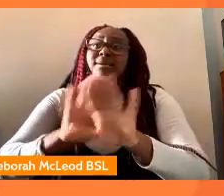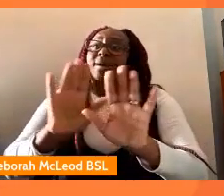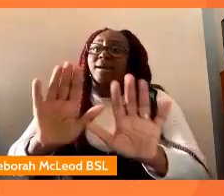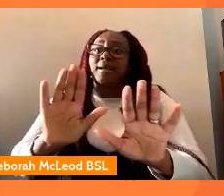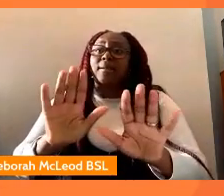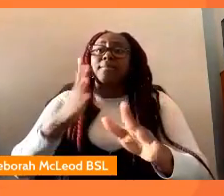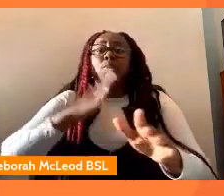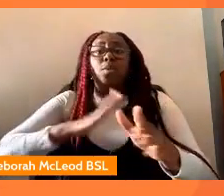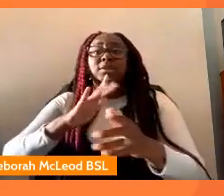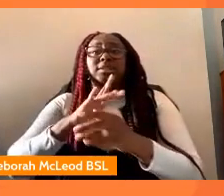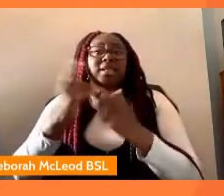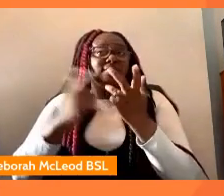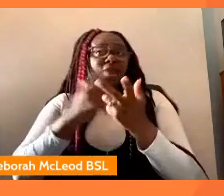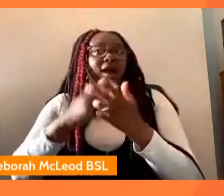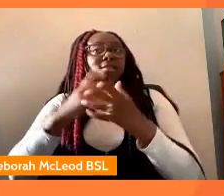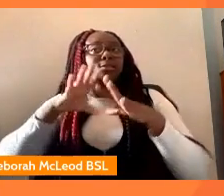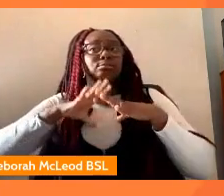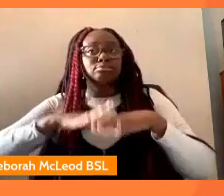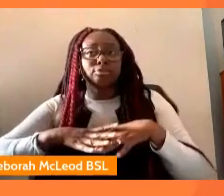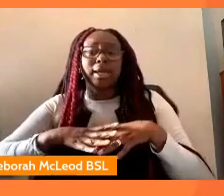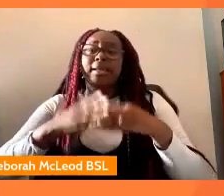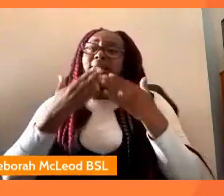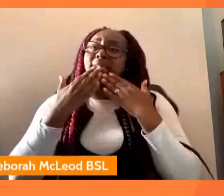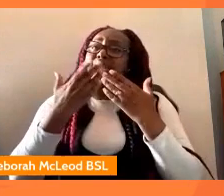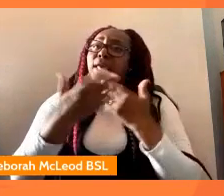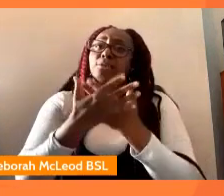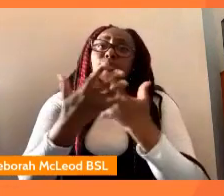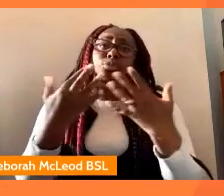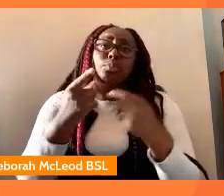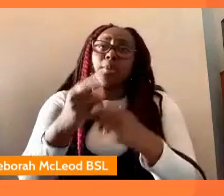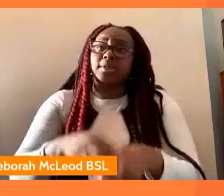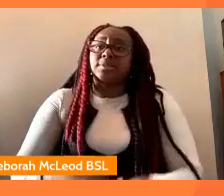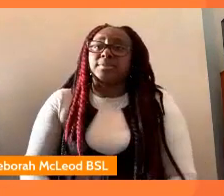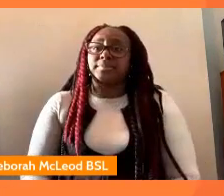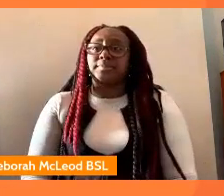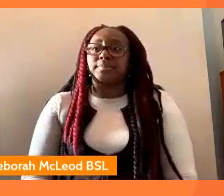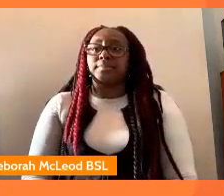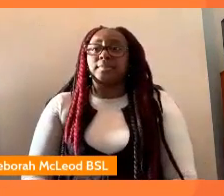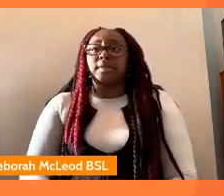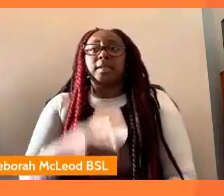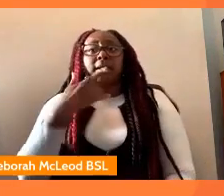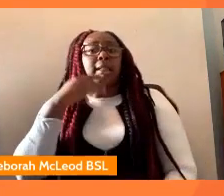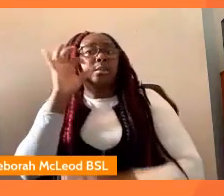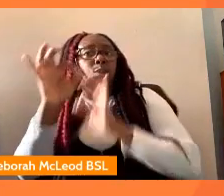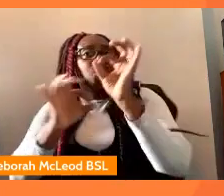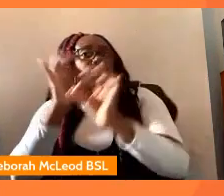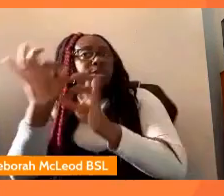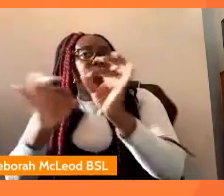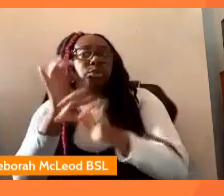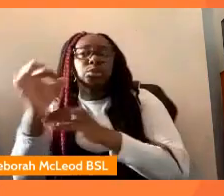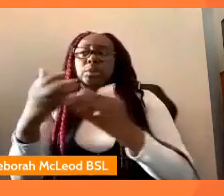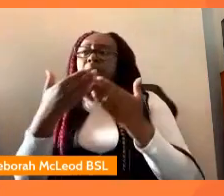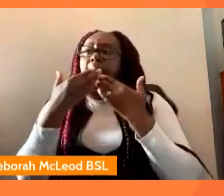to give everybody a break. So thank you both very much. If people have questions please put them in, there will be a panel